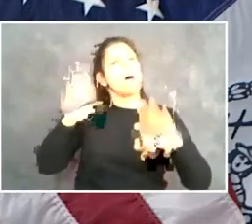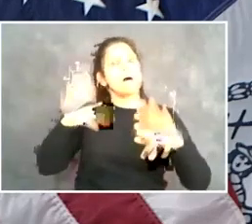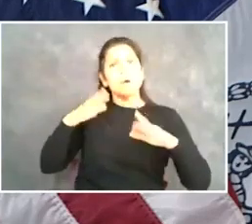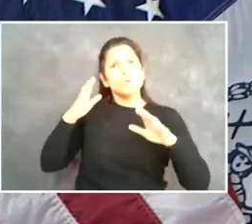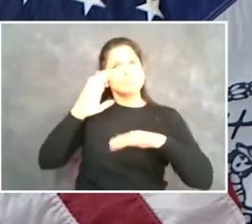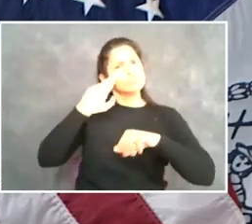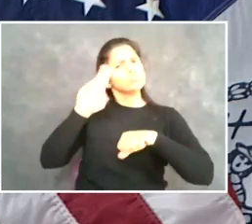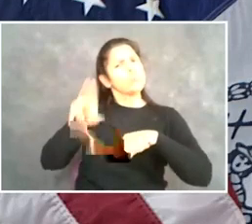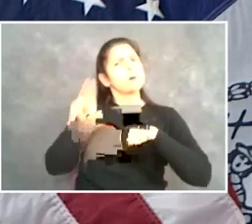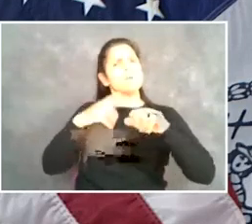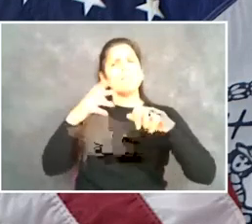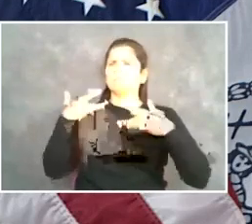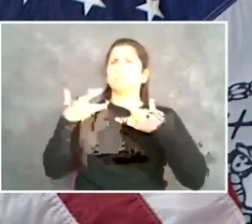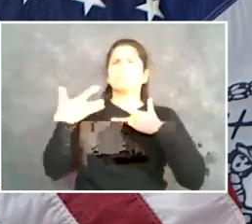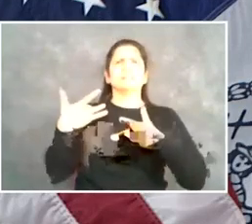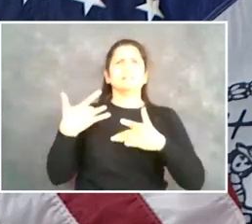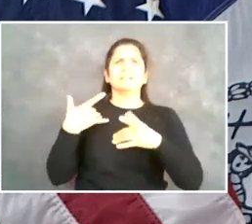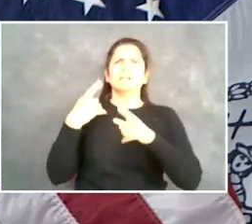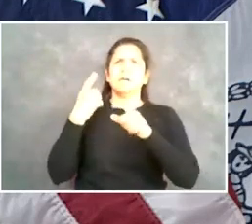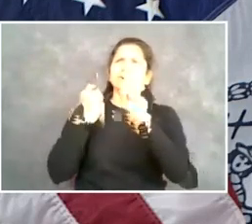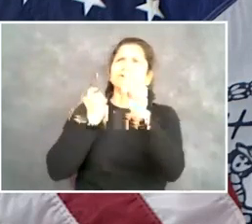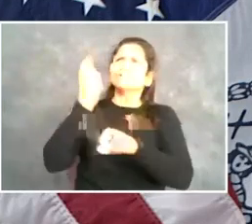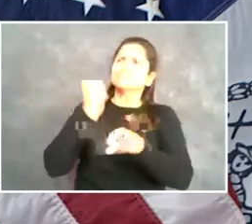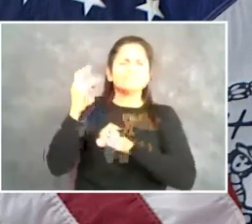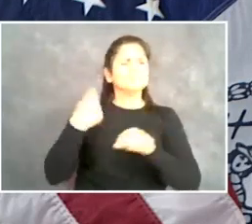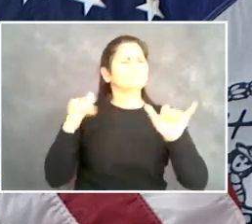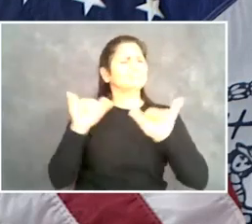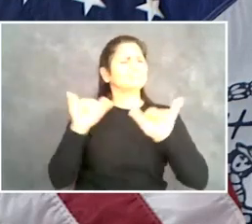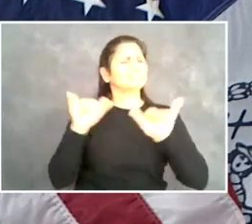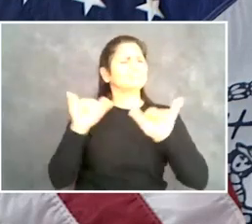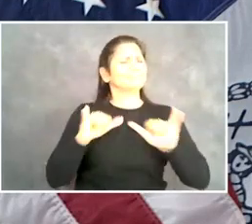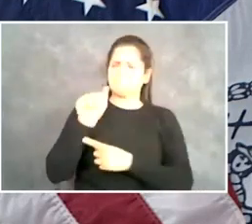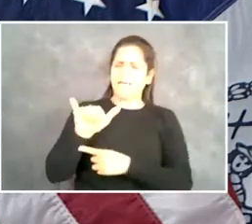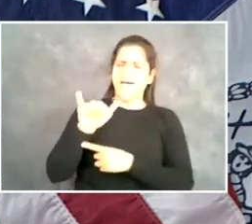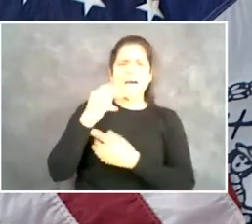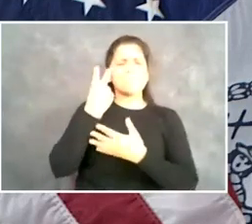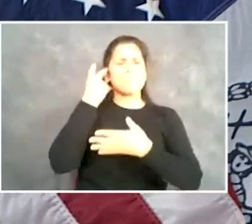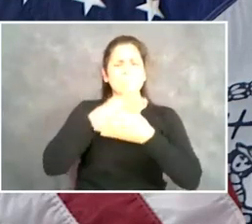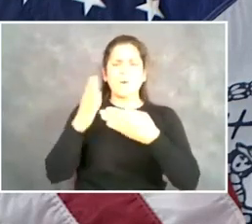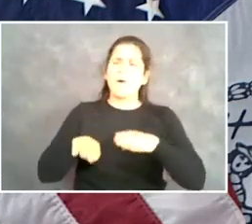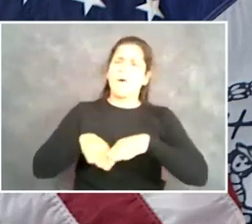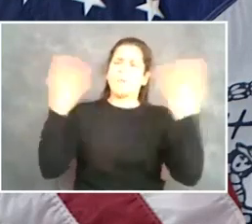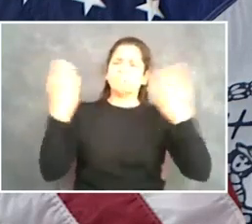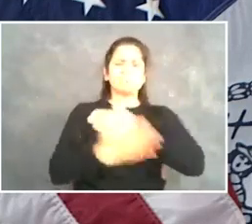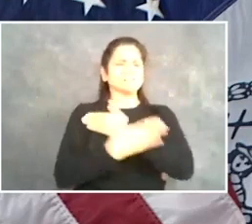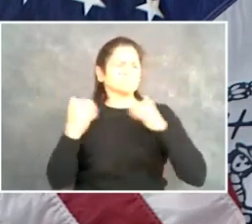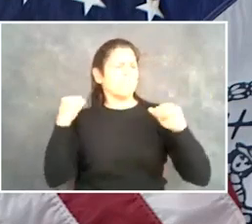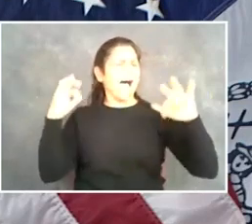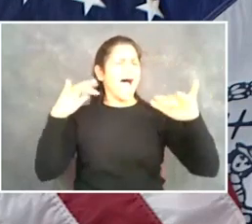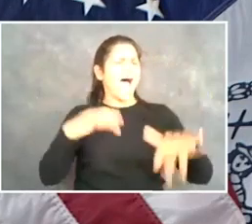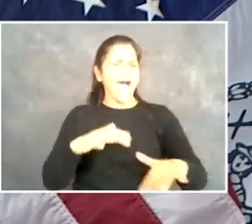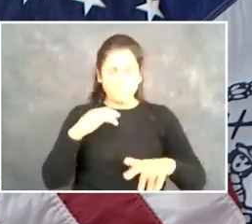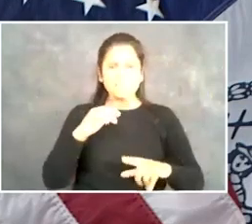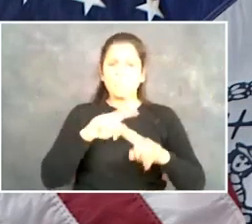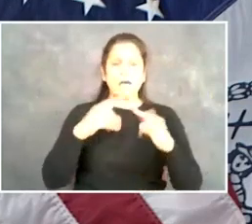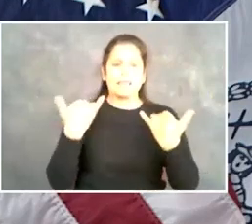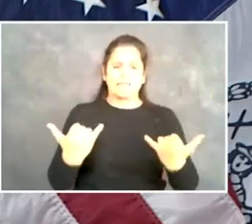WHERE MAKING PROGRESS, BUT NOT THE PROGRESS WE NEED. WE KNEW WE COULD NOT START THE BEACH SEASON ANYWHERE NEAR